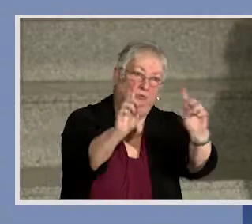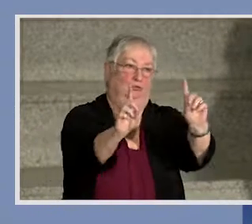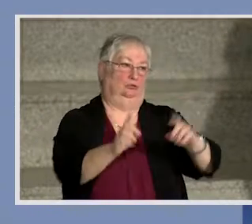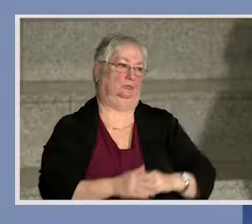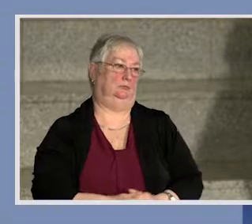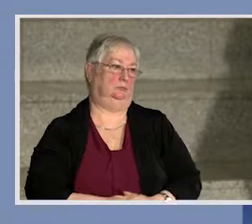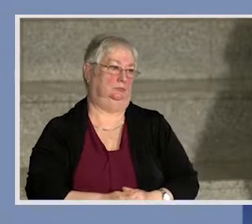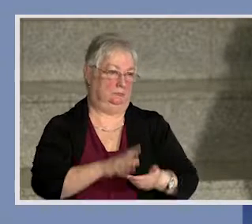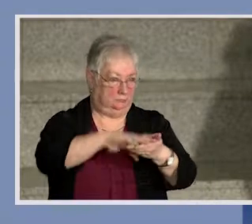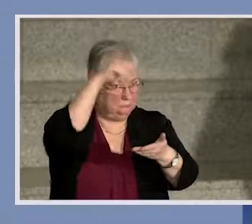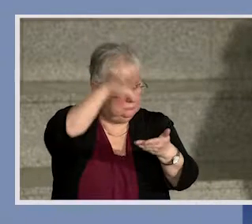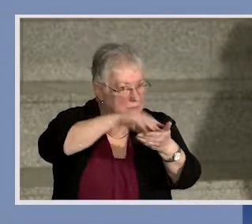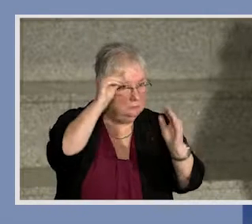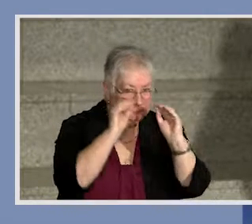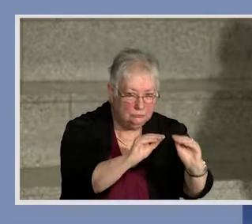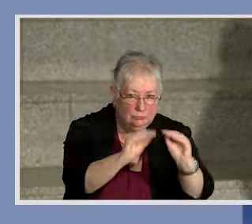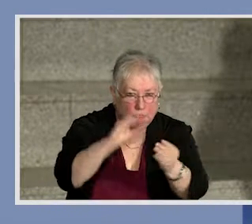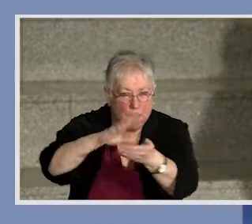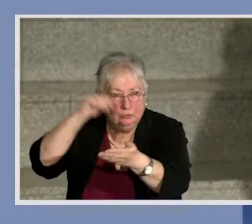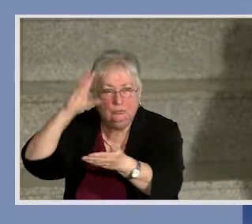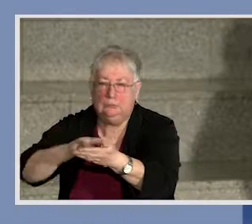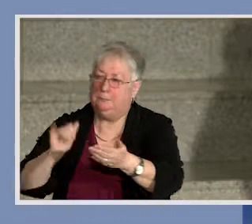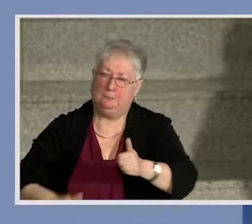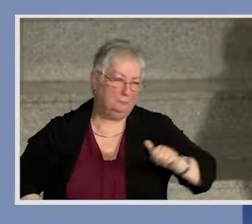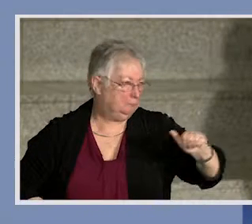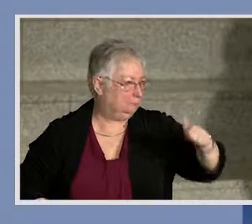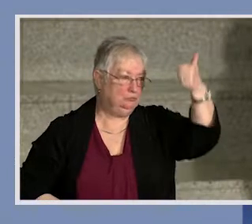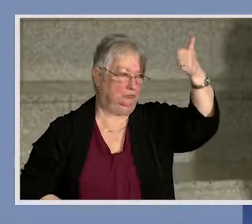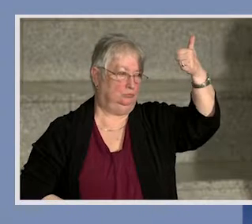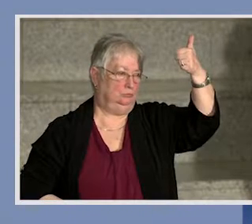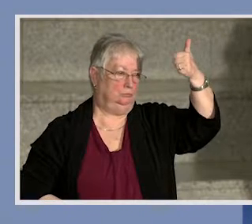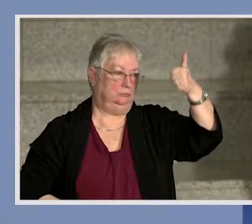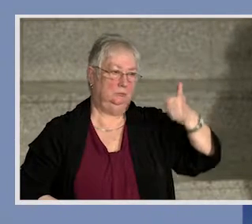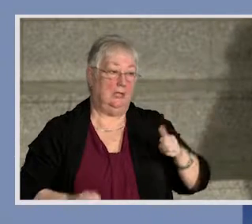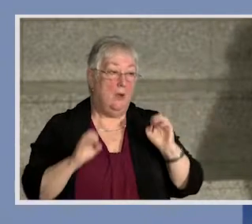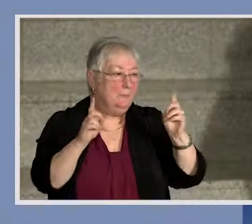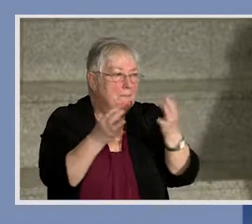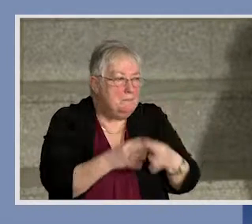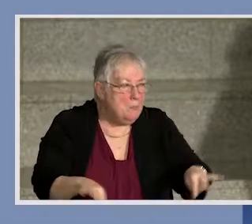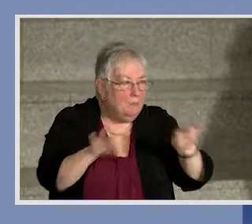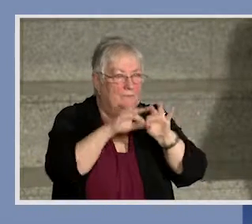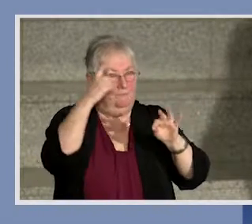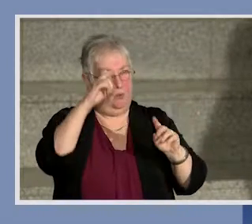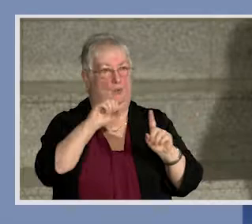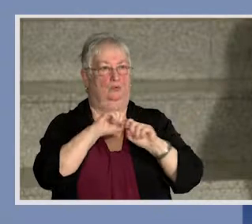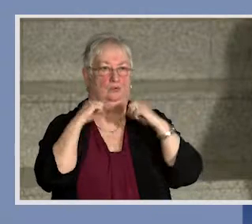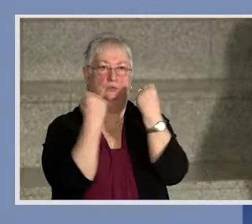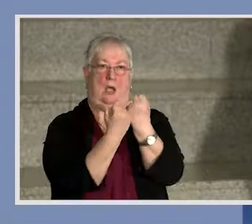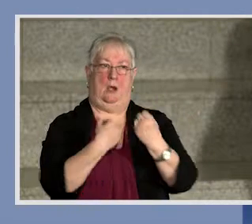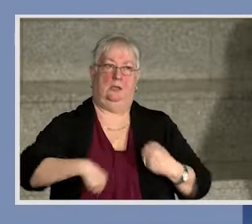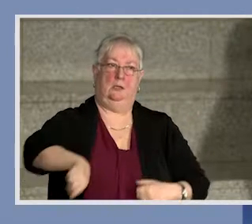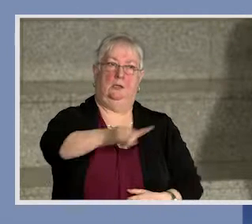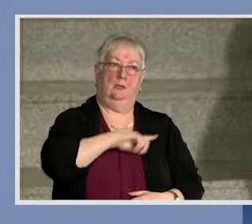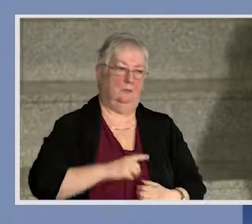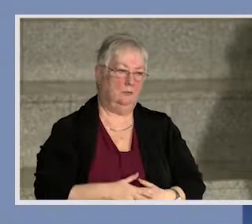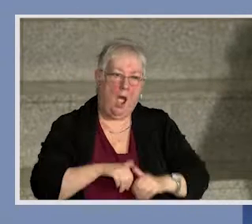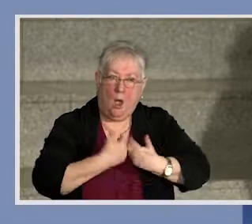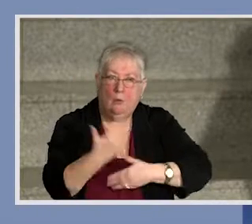EDUCATION IS THE LINCHPIN OF THIS SOCIETY. IT IS THE DETONATOR THAT IGNITES THE INTELLECTUAL SPARK OF OUR CHILDREN.